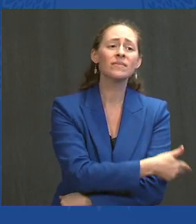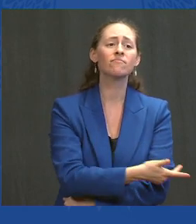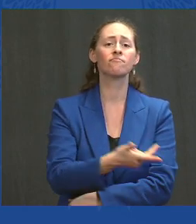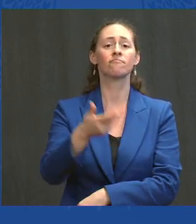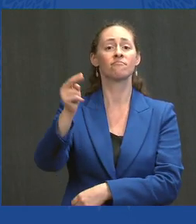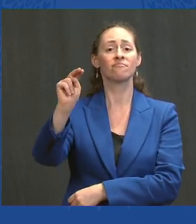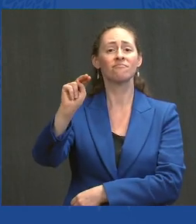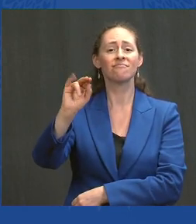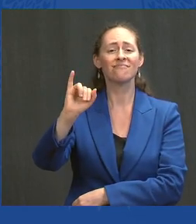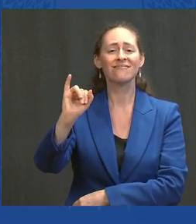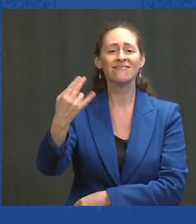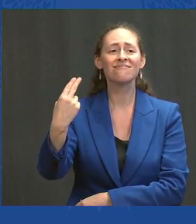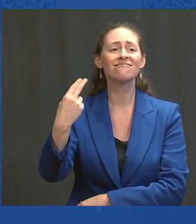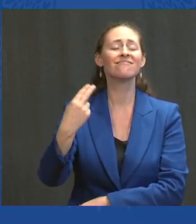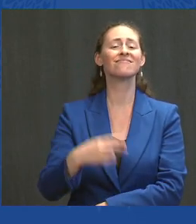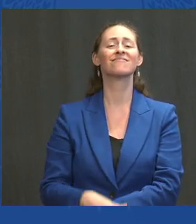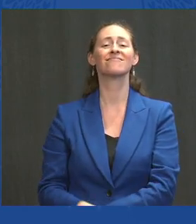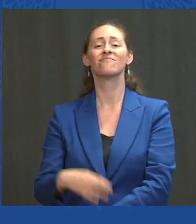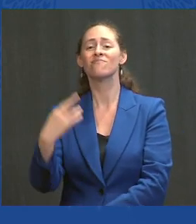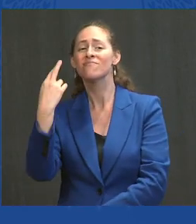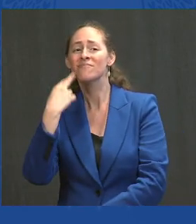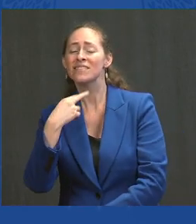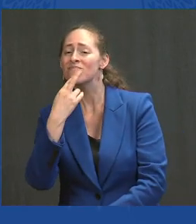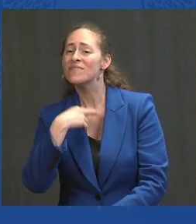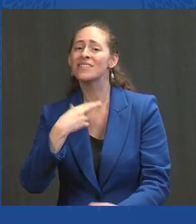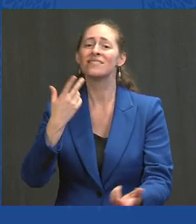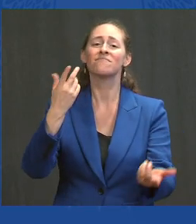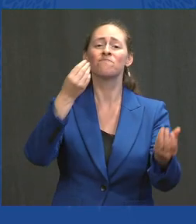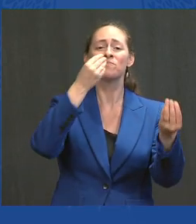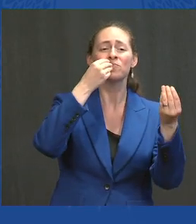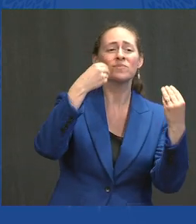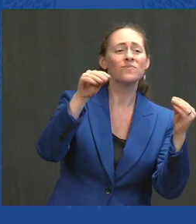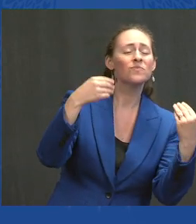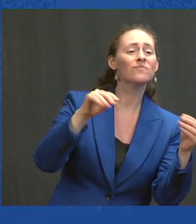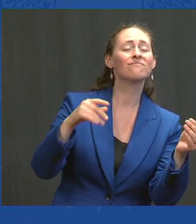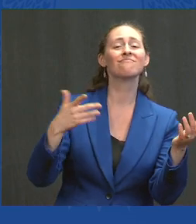at restaurants and retailers, as educators also in our schools.